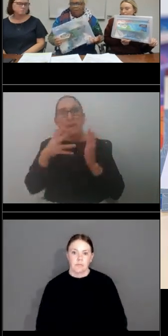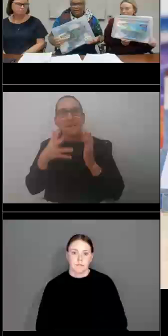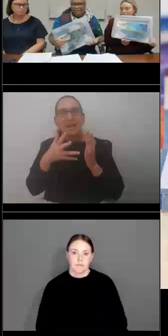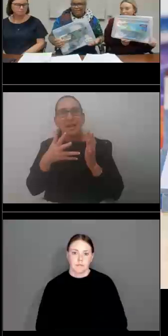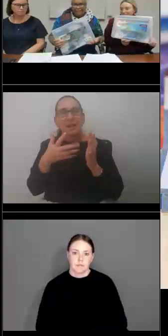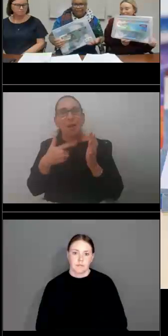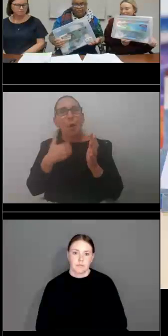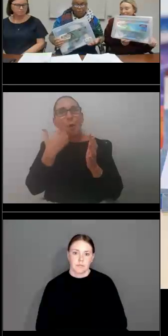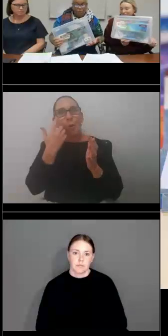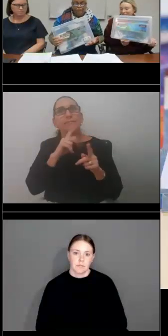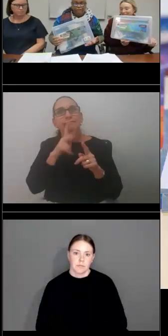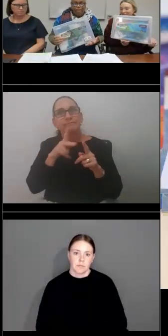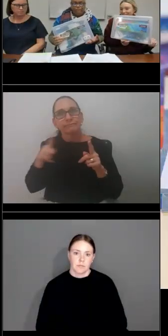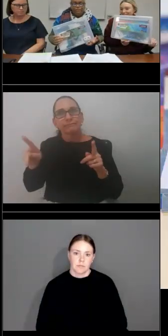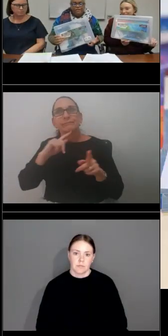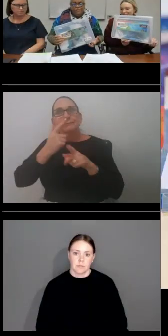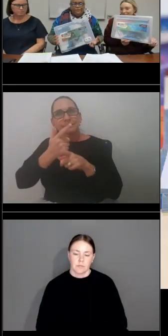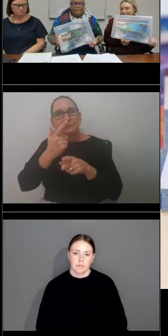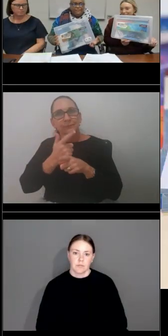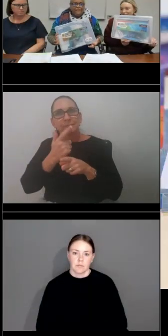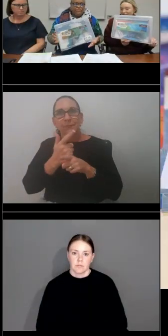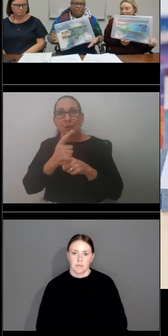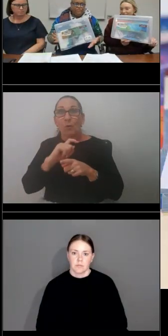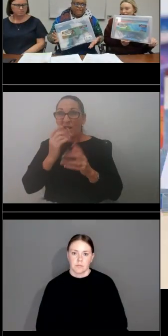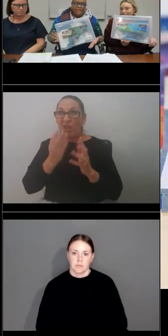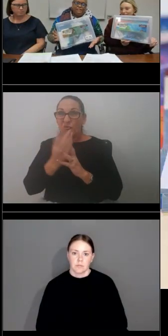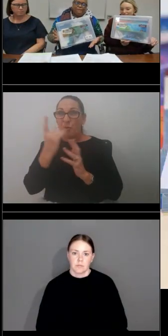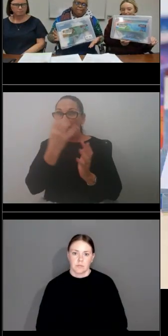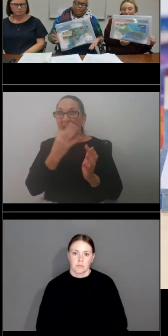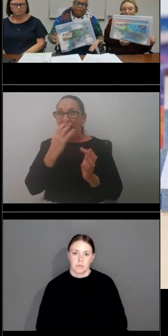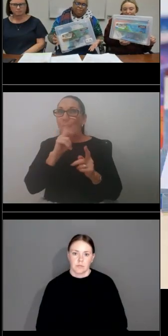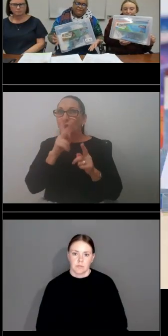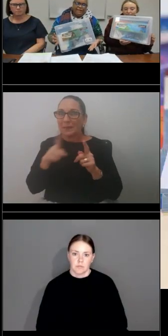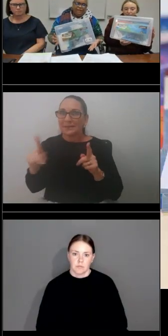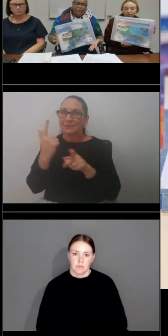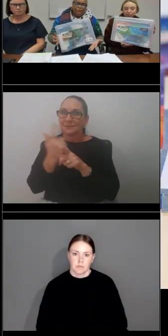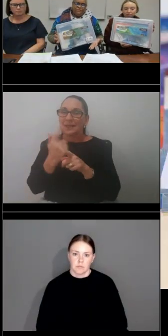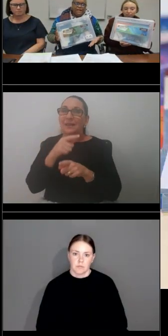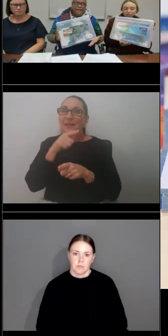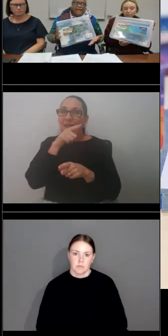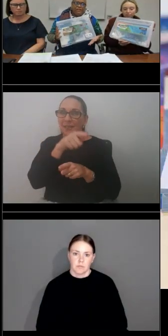going to hear me say it all the way through this presentation it's about using plain language and